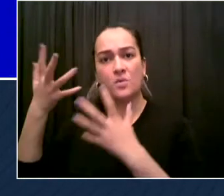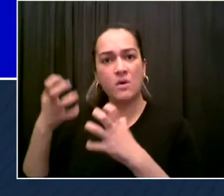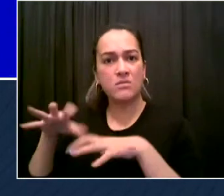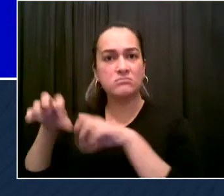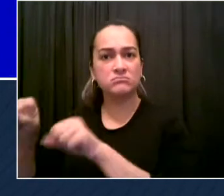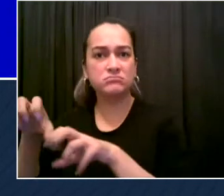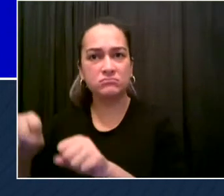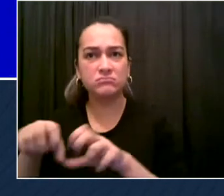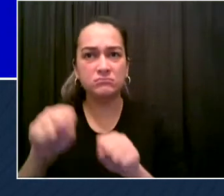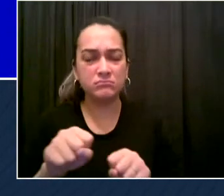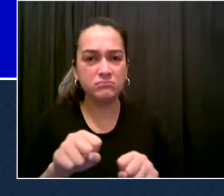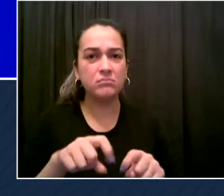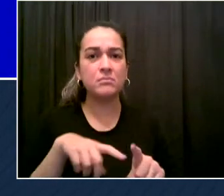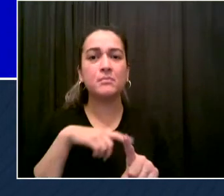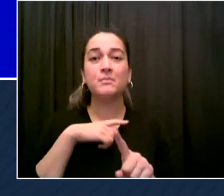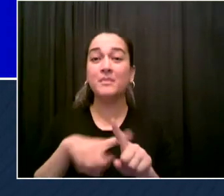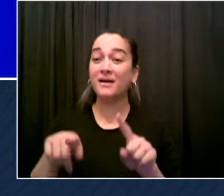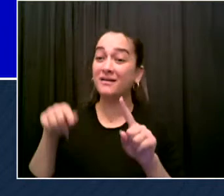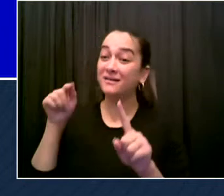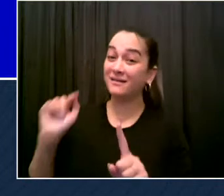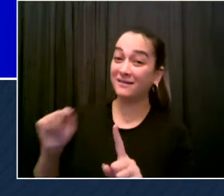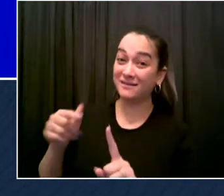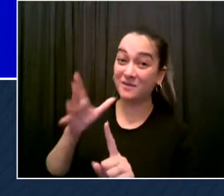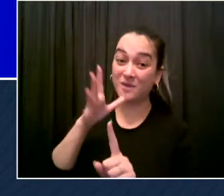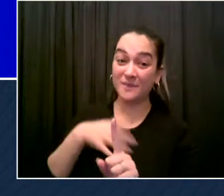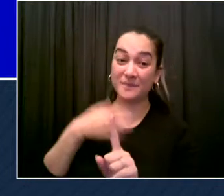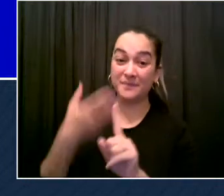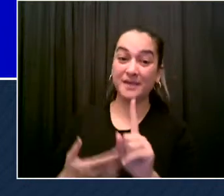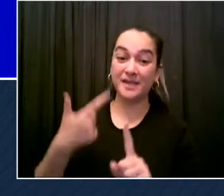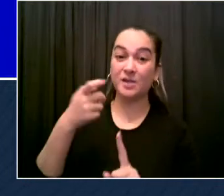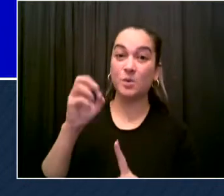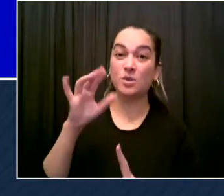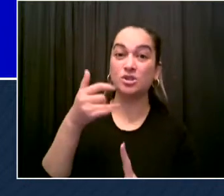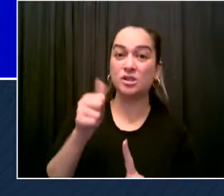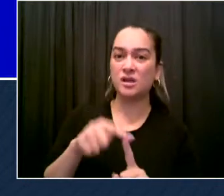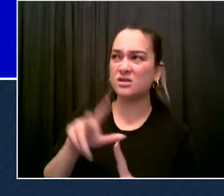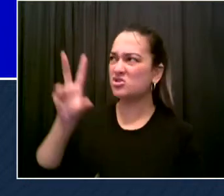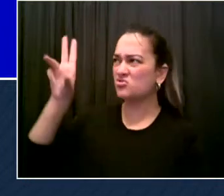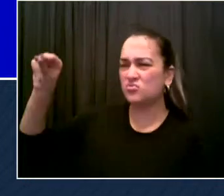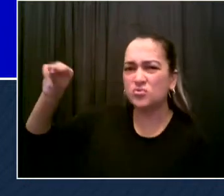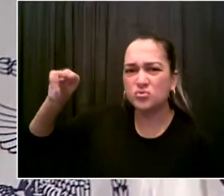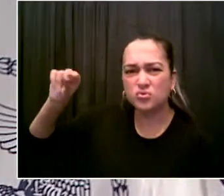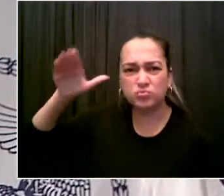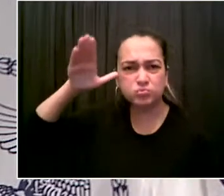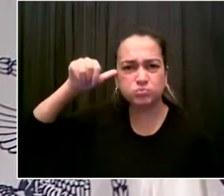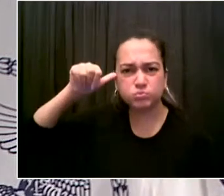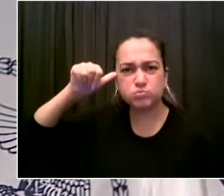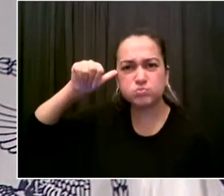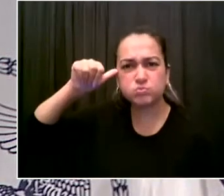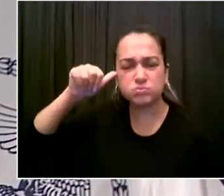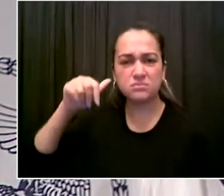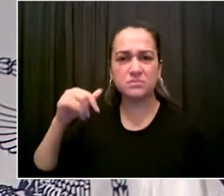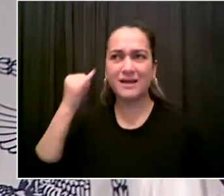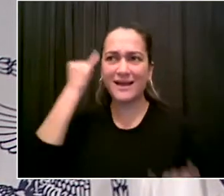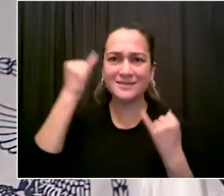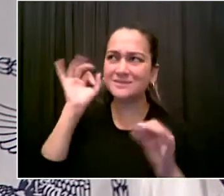PUBLIC HOUSING WE HAD MANY CHALLENGES DEALING WITH THE TRUMP ADMINISTRATION. OONTHE KEY REASONS WE WERE ABLE TO SAVE PUBLIC HOUSING AND MOVE FORWARD WAS THE WORK OF CORPORATION